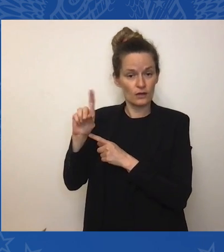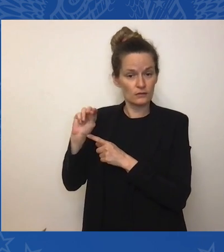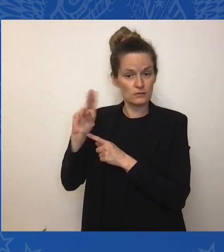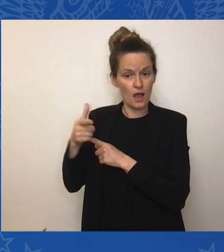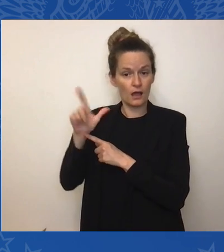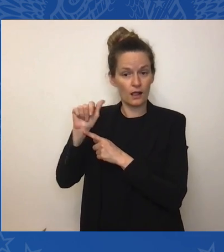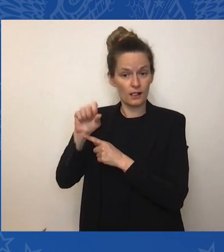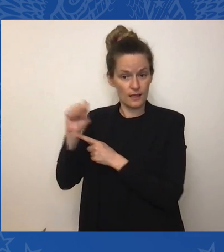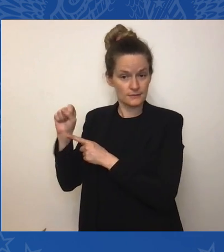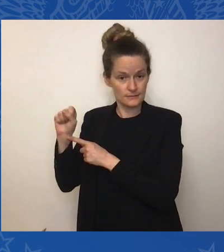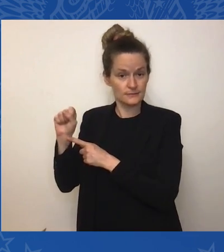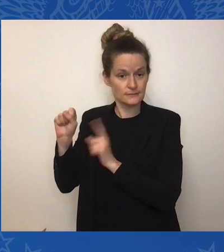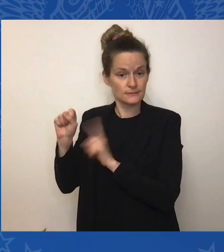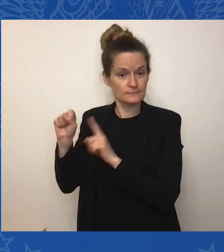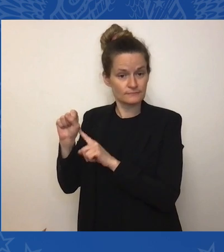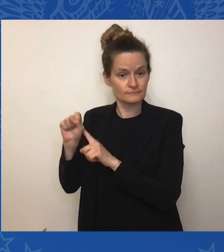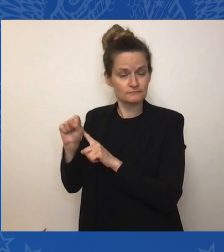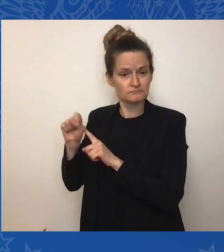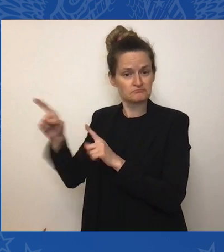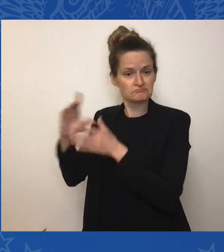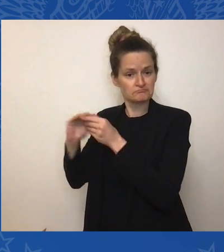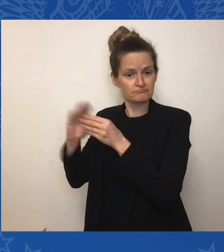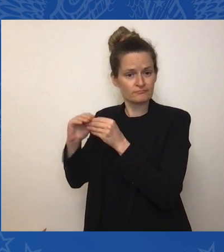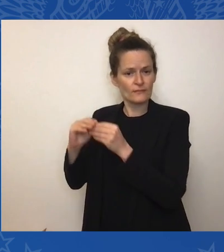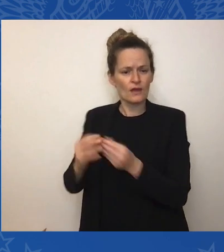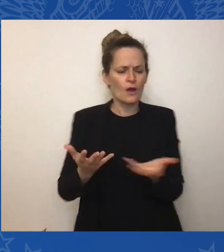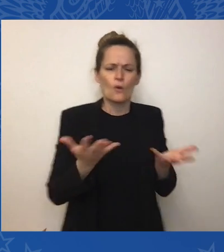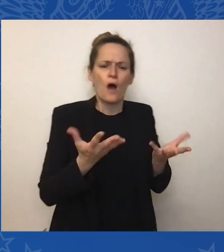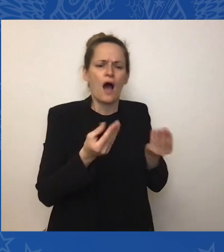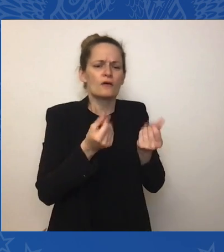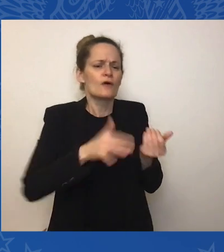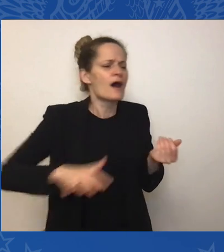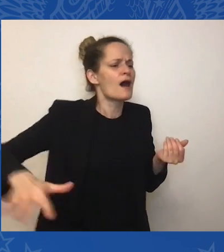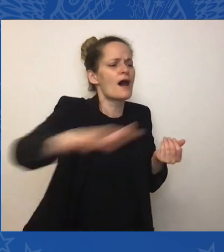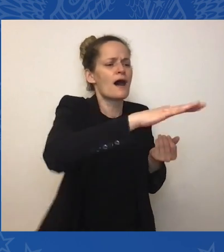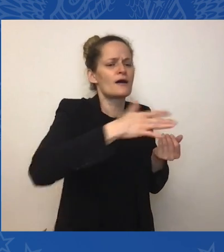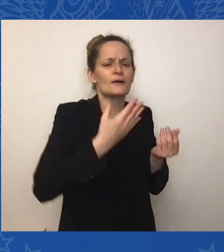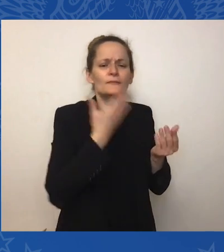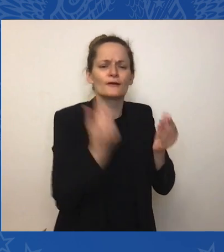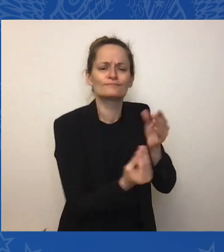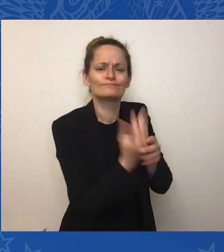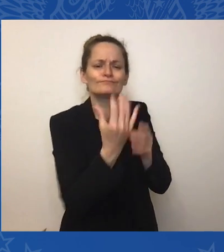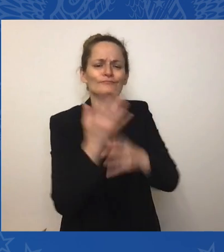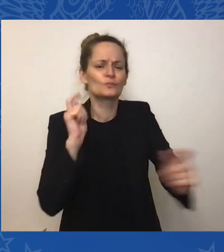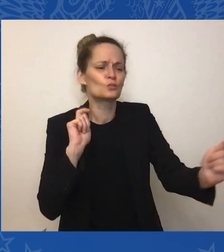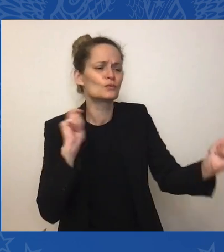The women of Seneca Falls call for suffrage by writing, "We hold these truths to be self-evident that all women